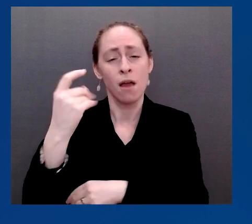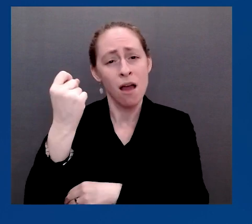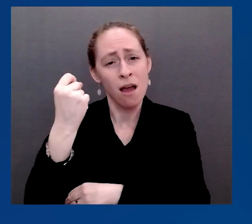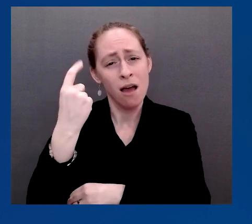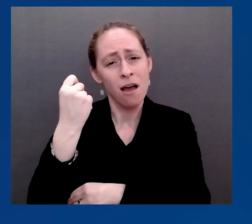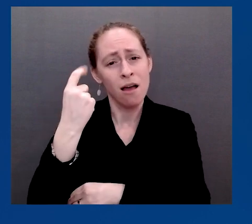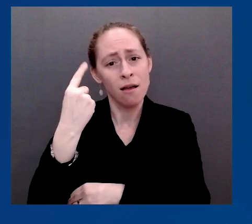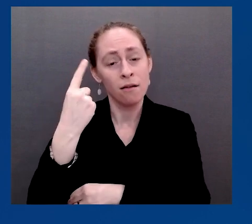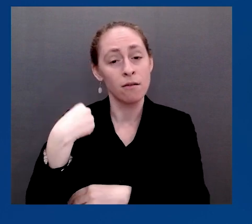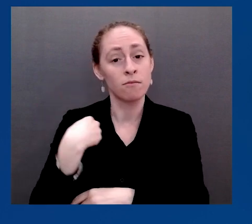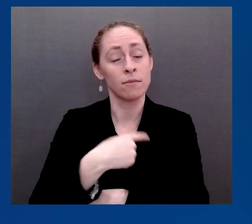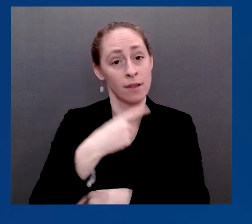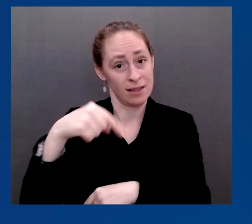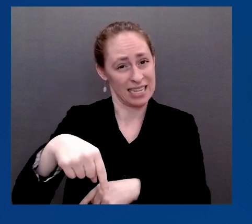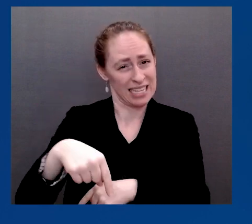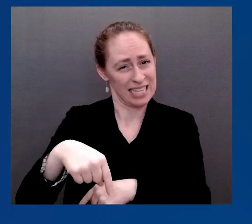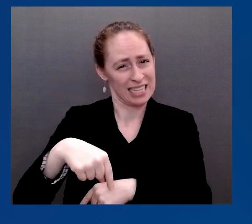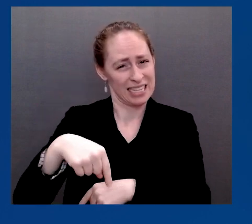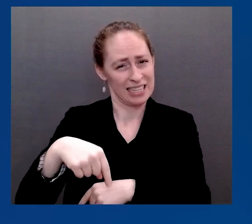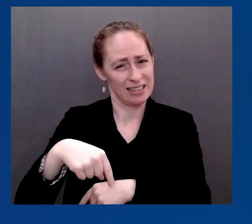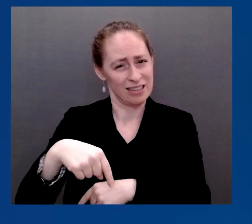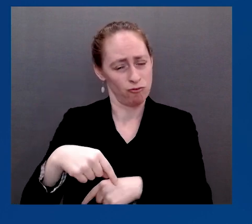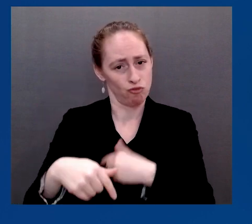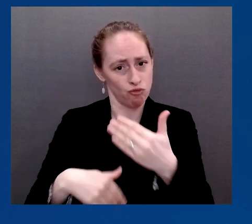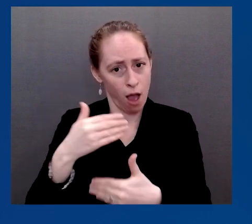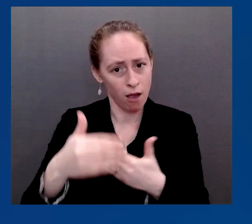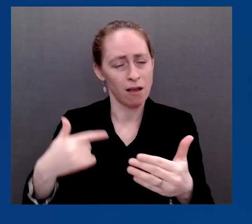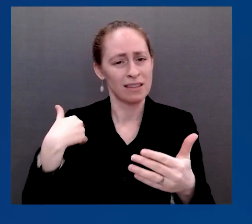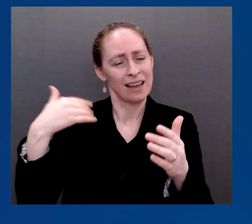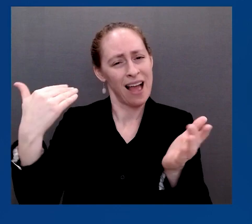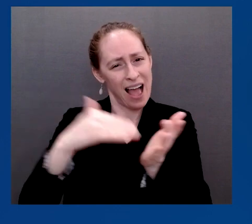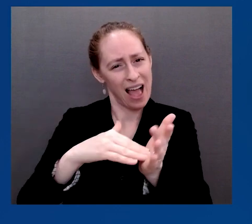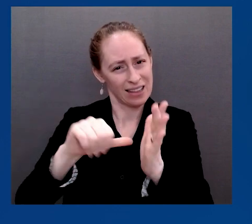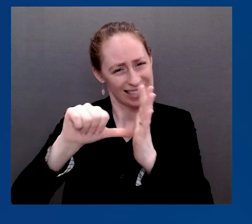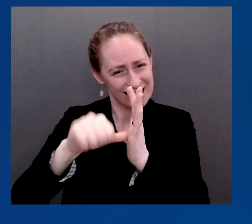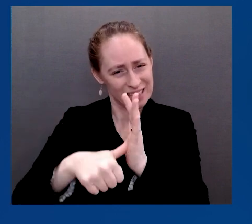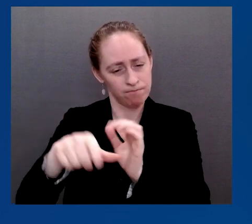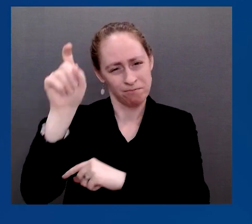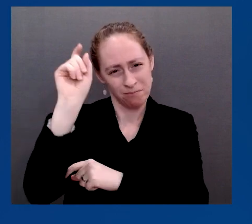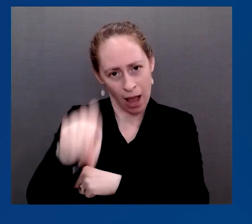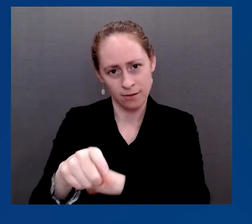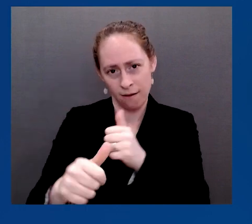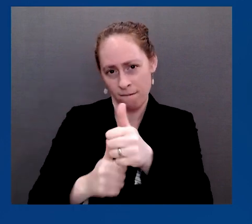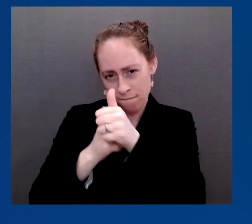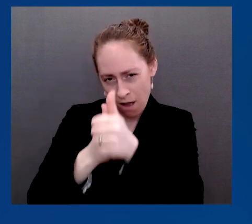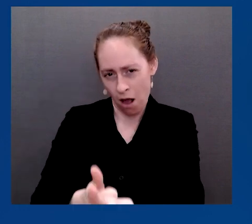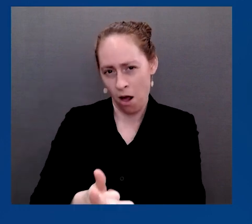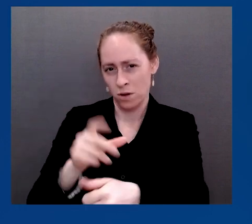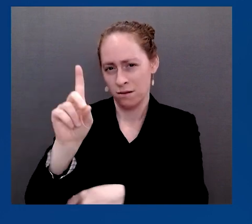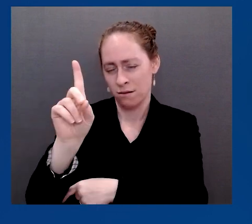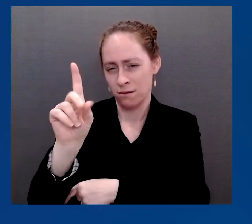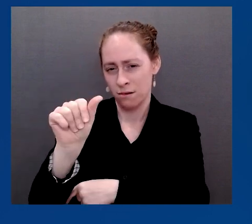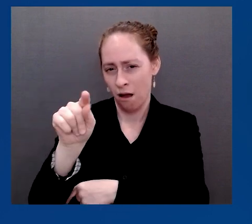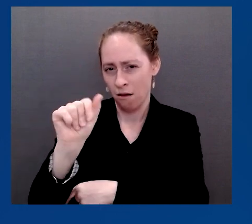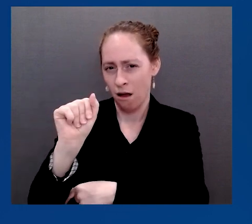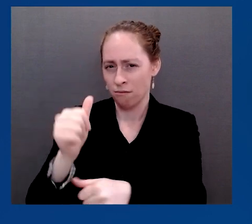I'm confident that CDC and our public health partners are well positioned to lead the way. Thank you. And now, with that,